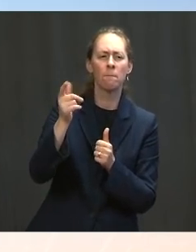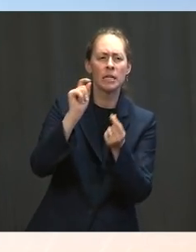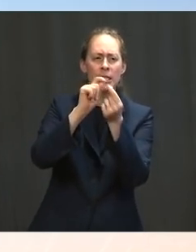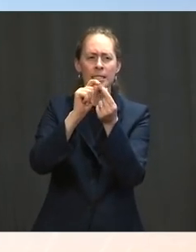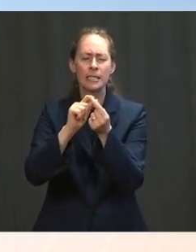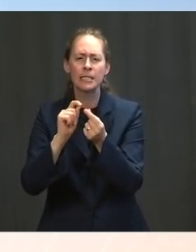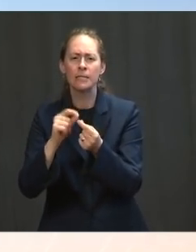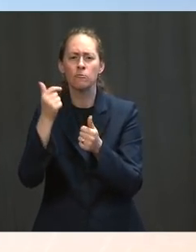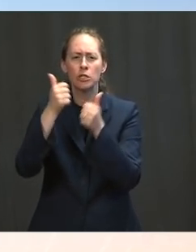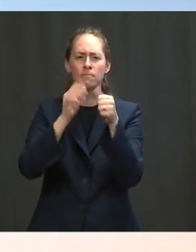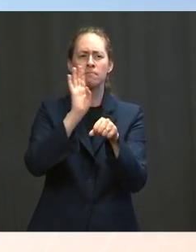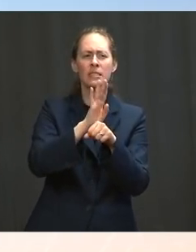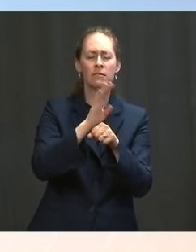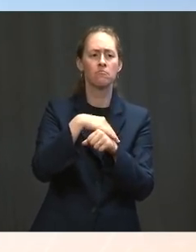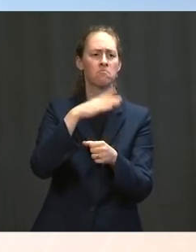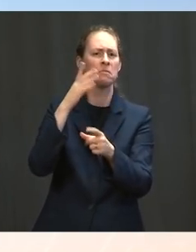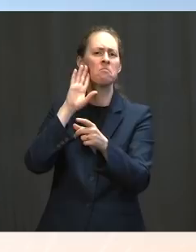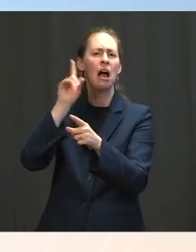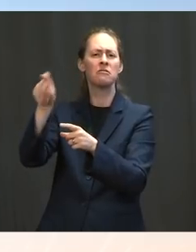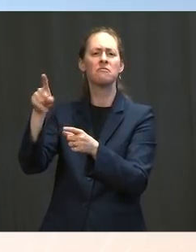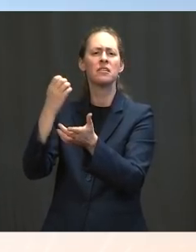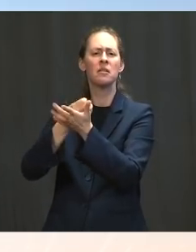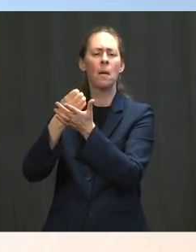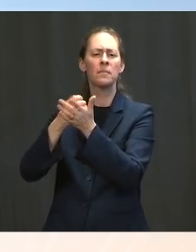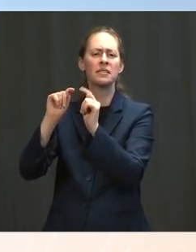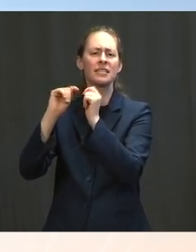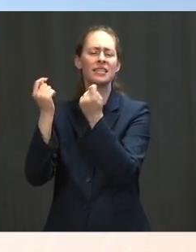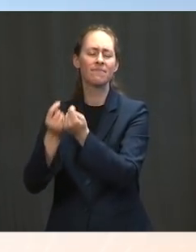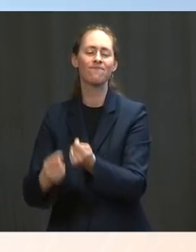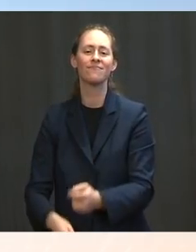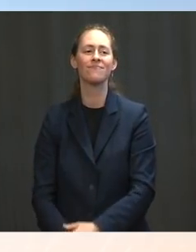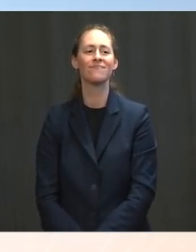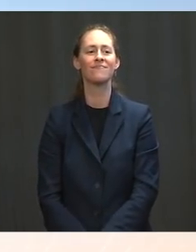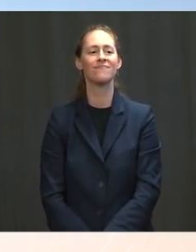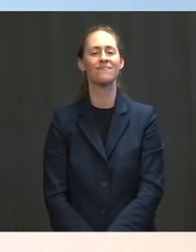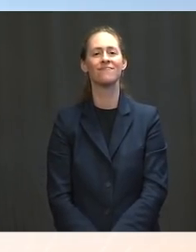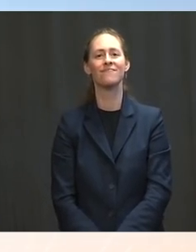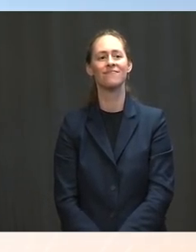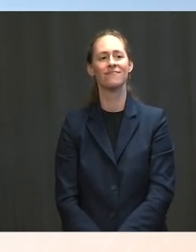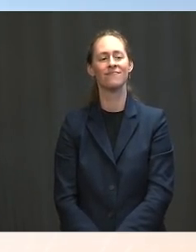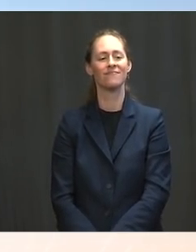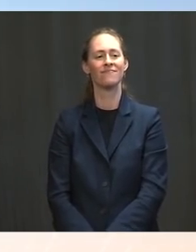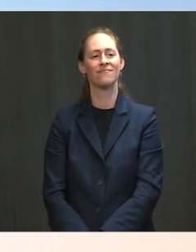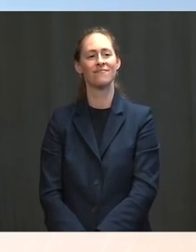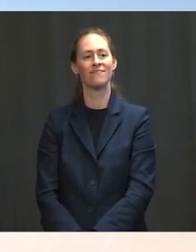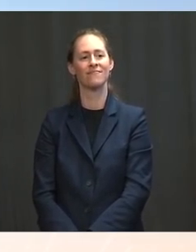Go ahead. The Press: Thanks, Jen. The White House COVID Response Team, last week, said that they're setting up these surge --